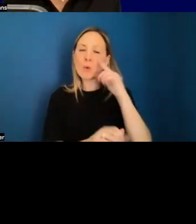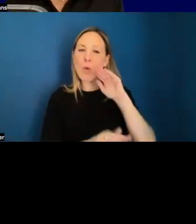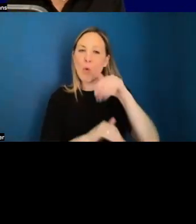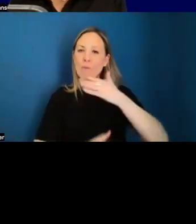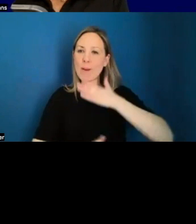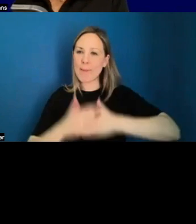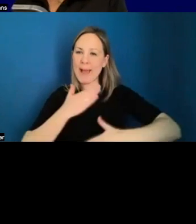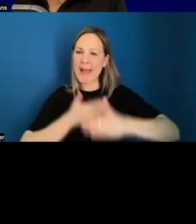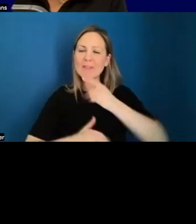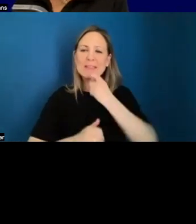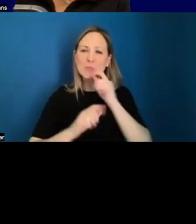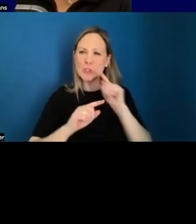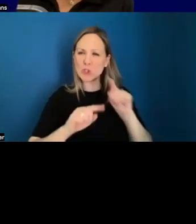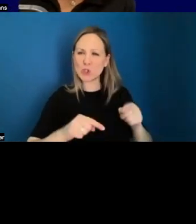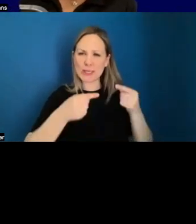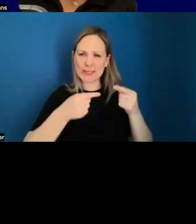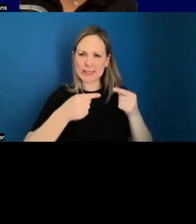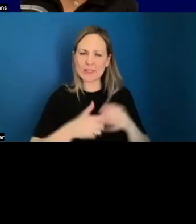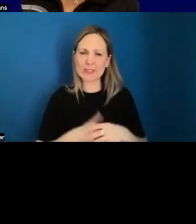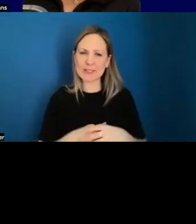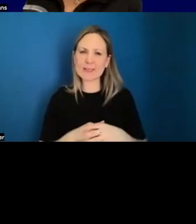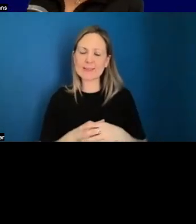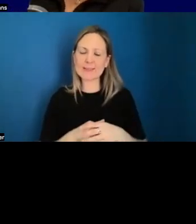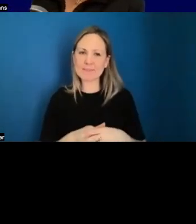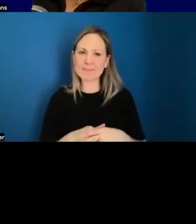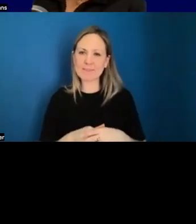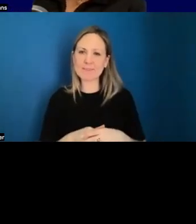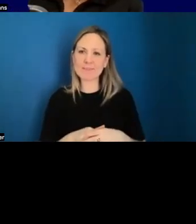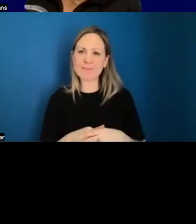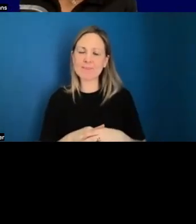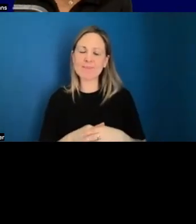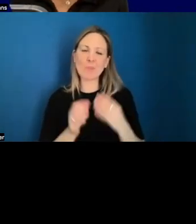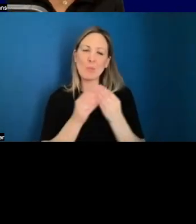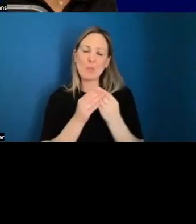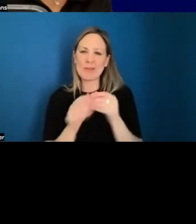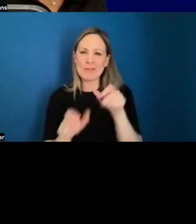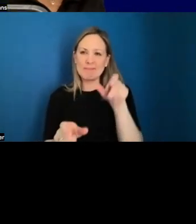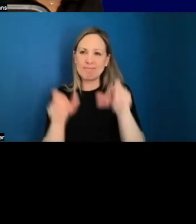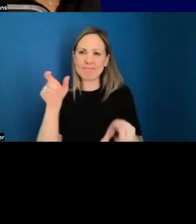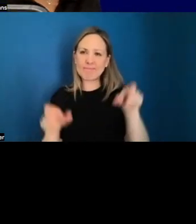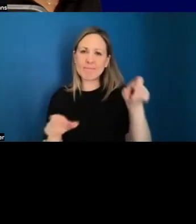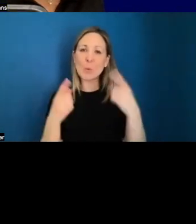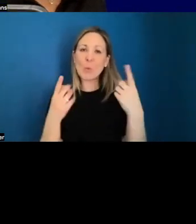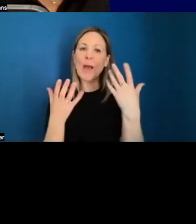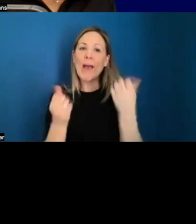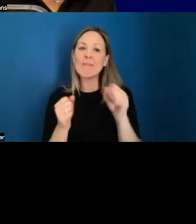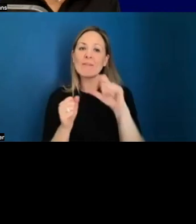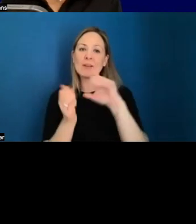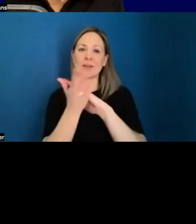challenging sometimes within our individuals who are living with CHARGE syndrome. The